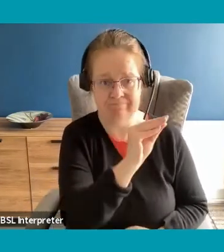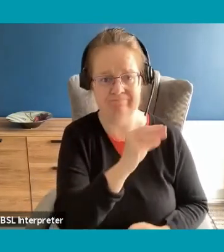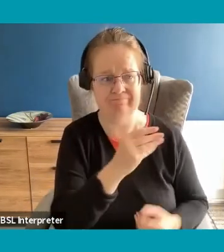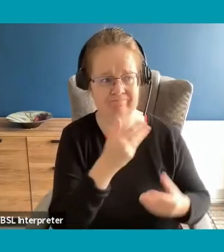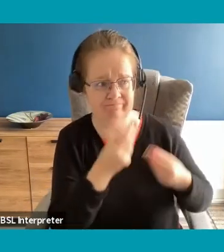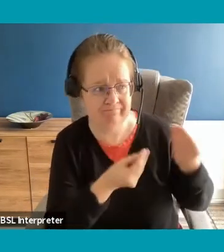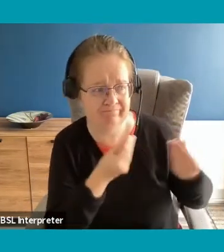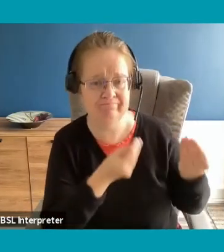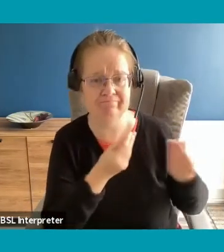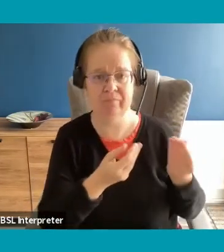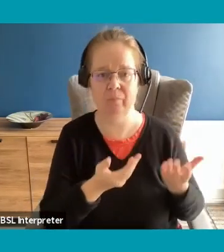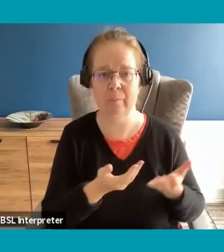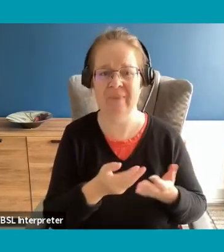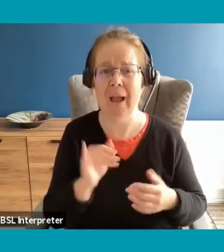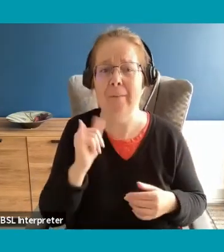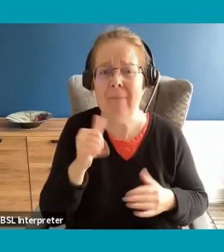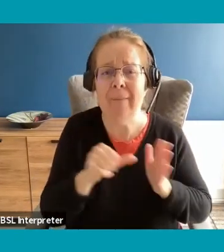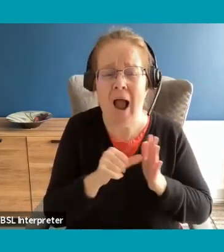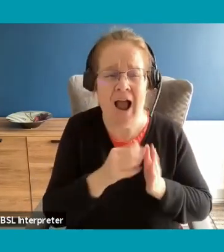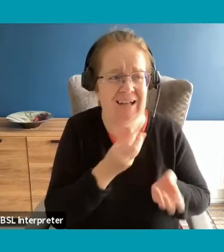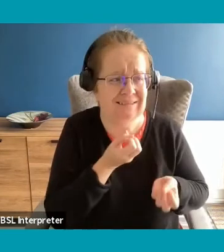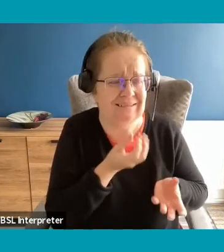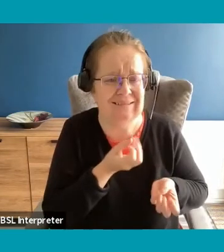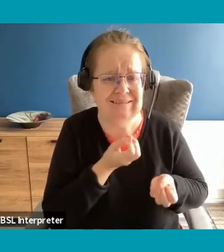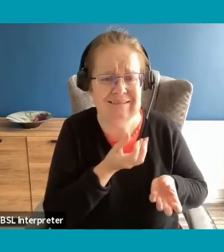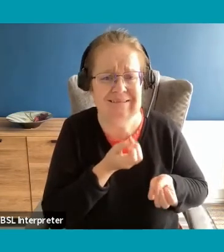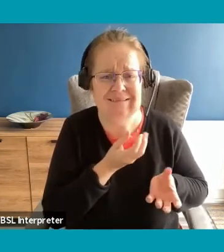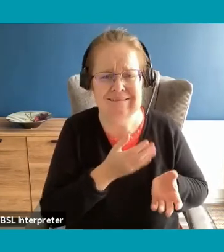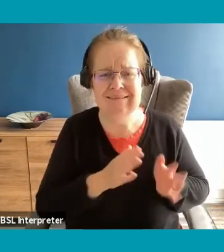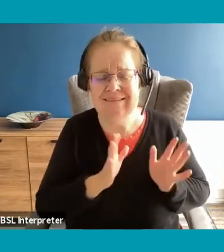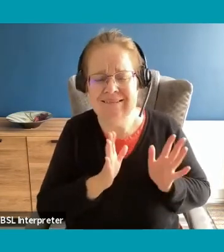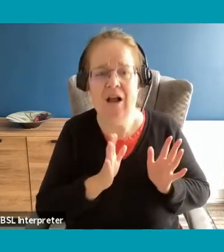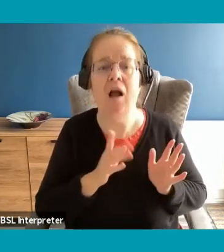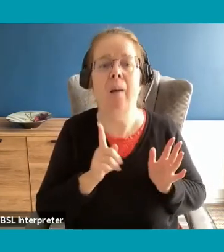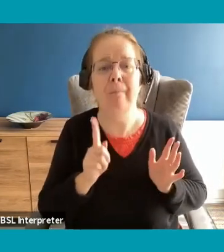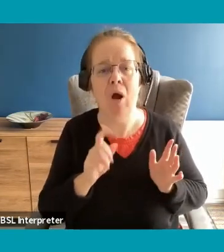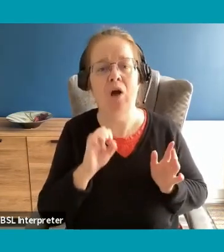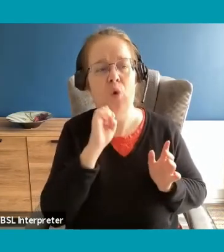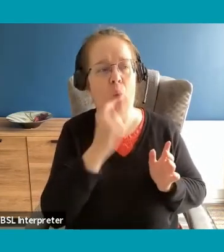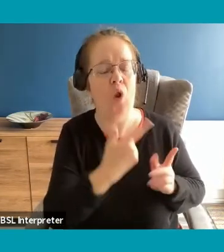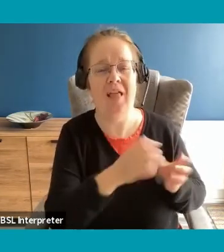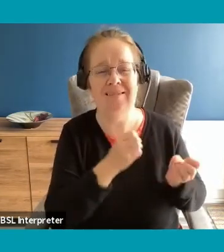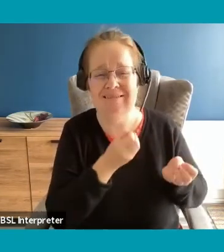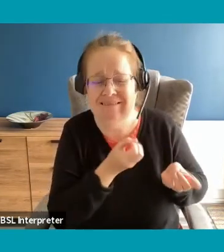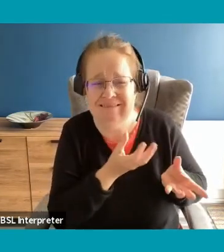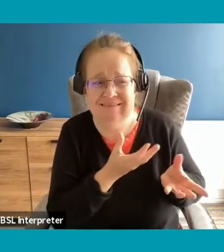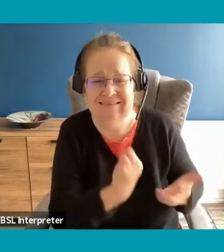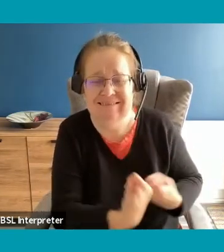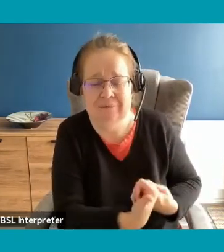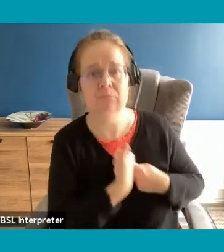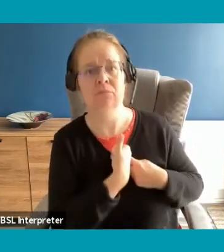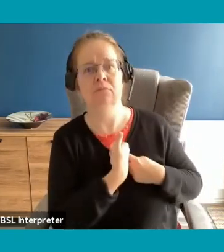It might be a little hard. A bit difficult, but I was the same in the same boat, but.